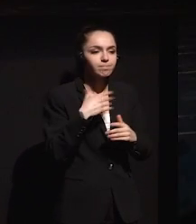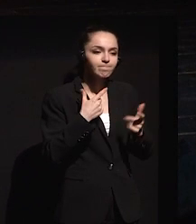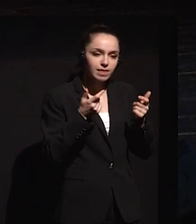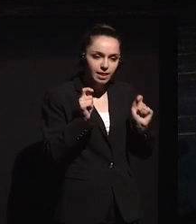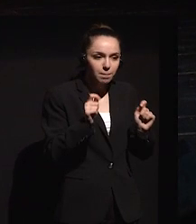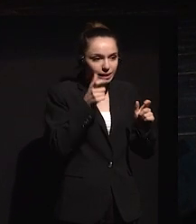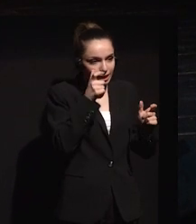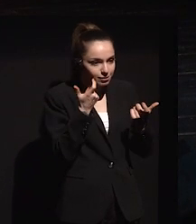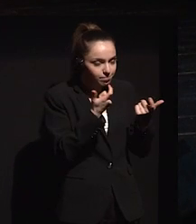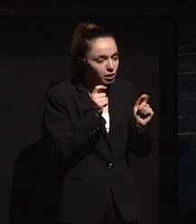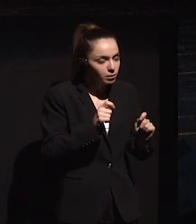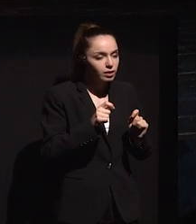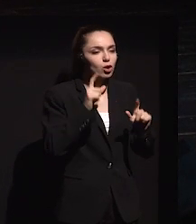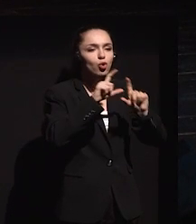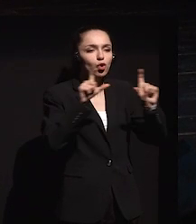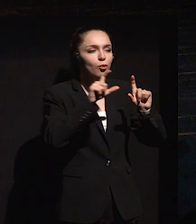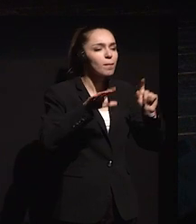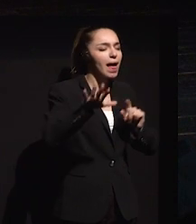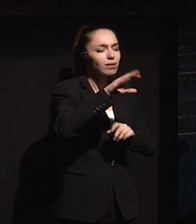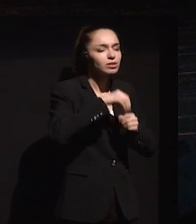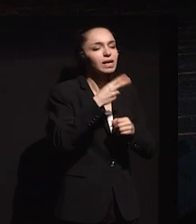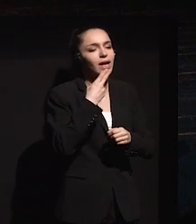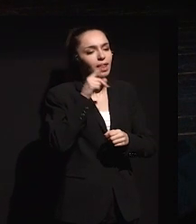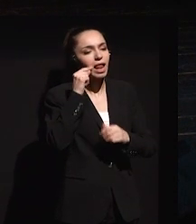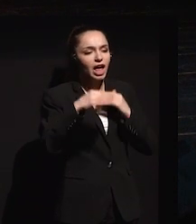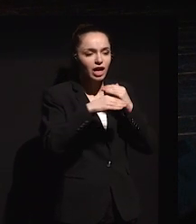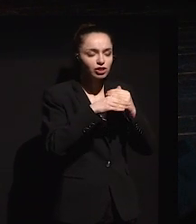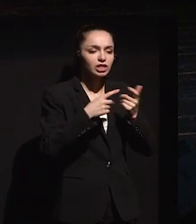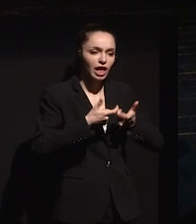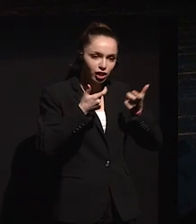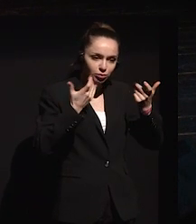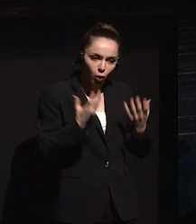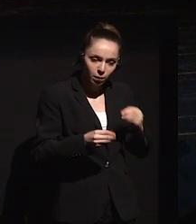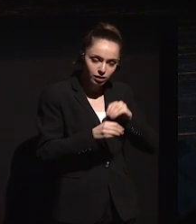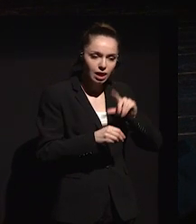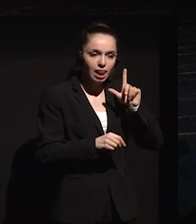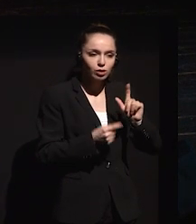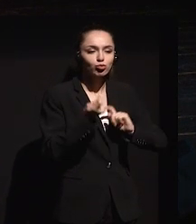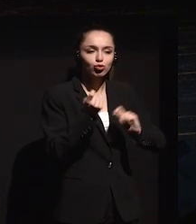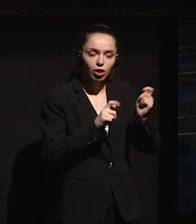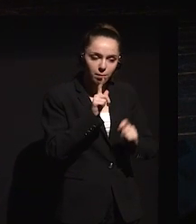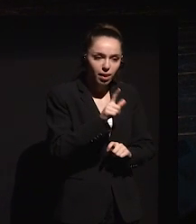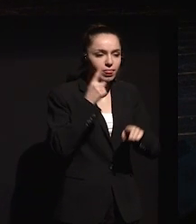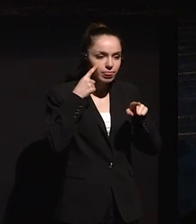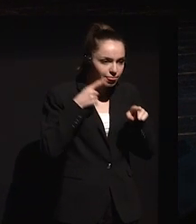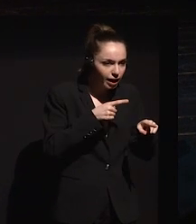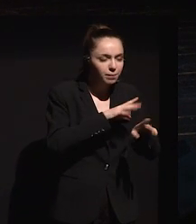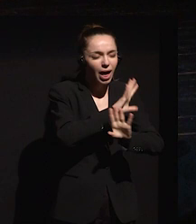in the culture and arts institutions affiliated to the Istanbul Metropolitan Municipality, developing, implementing, monitoring gender equality and